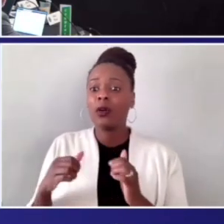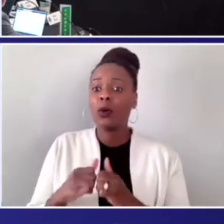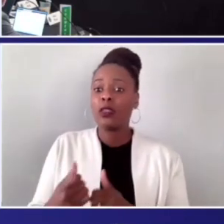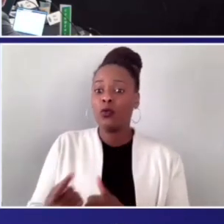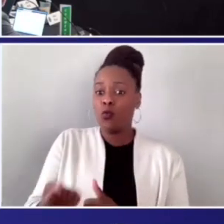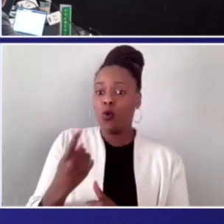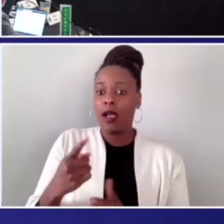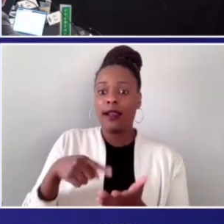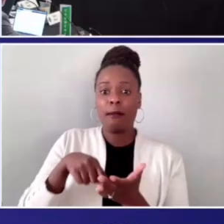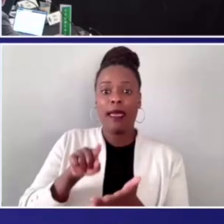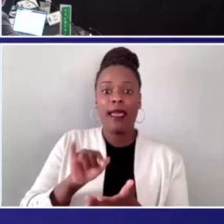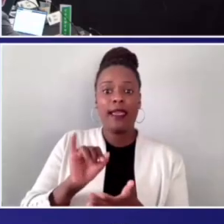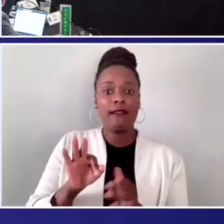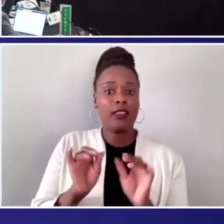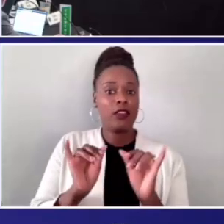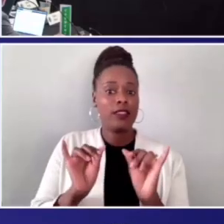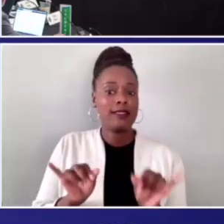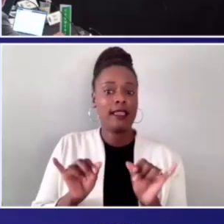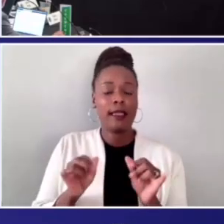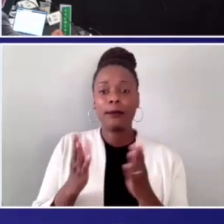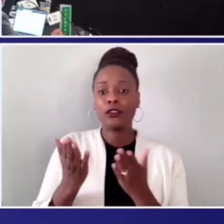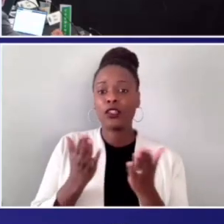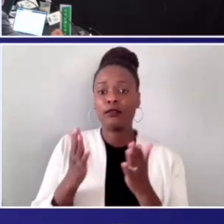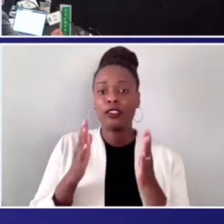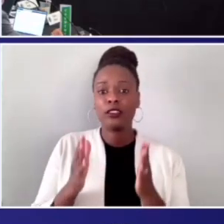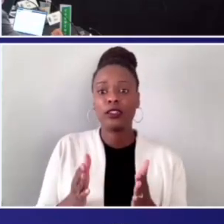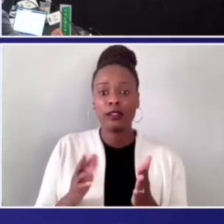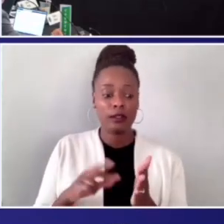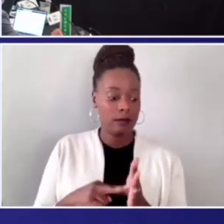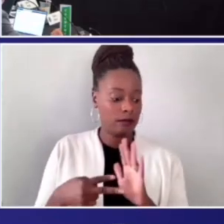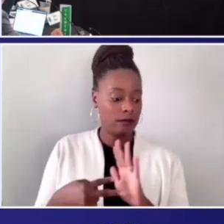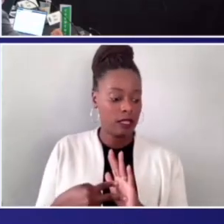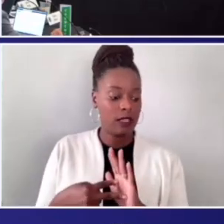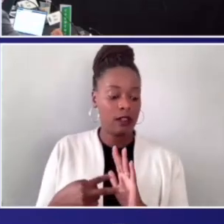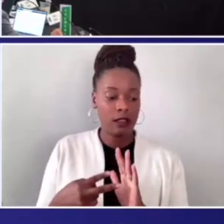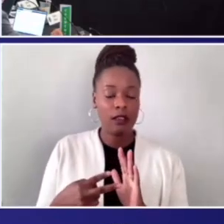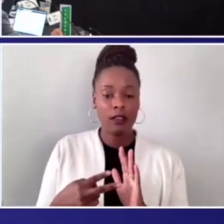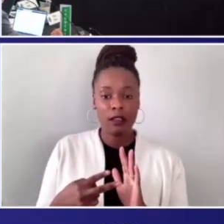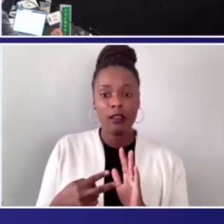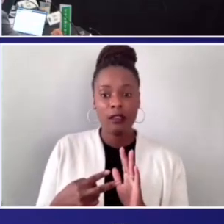if they're at the same servicer. And therefore, they would have that payment